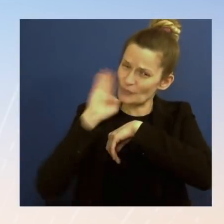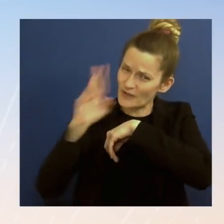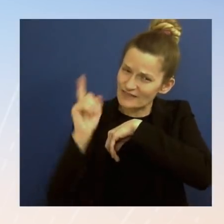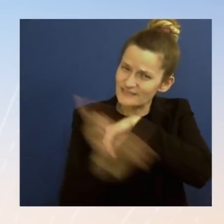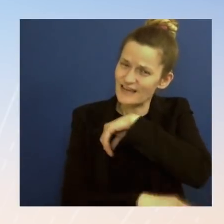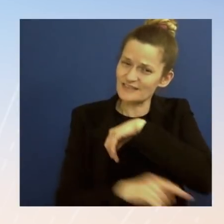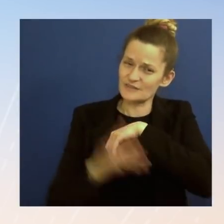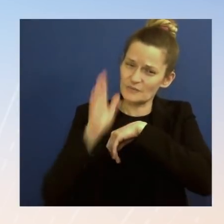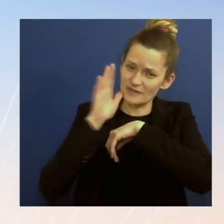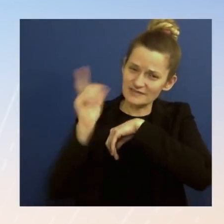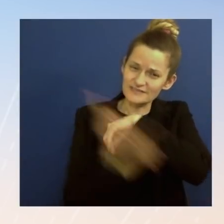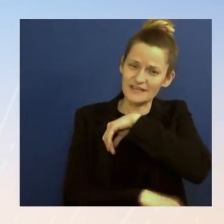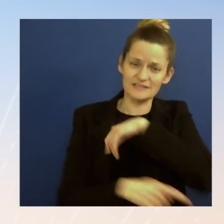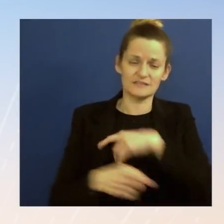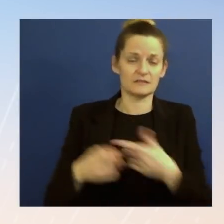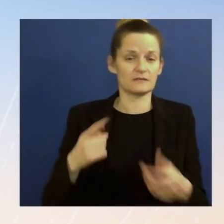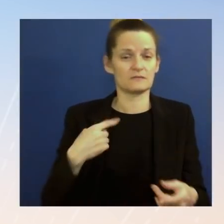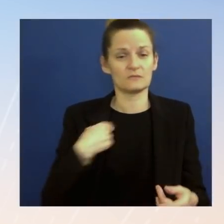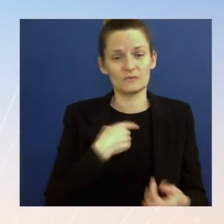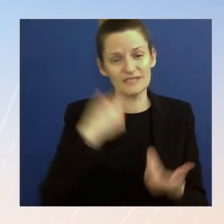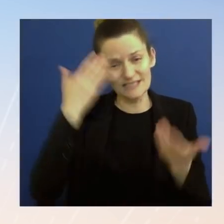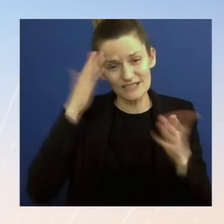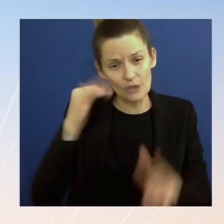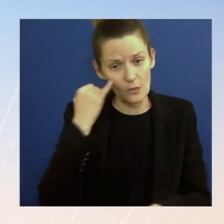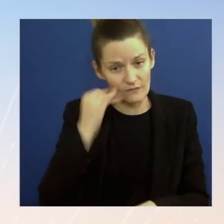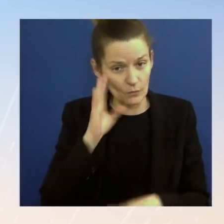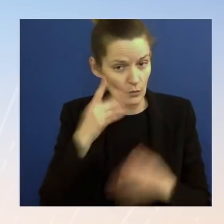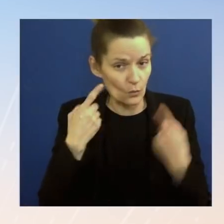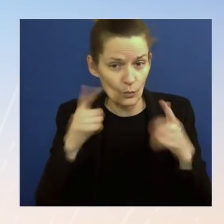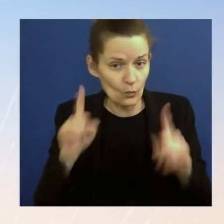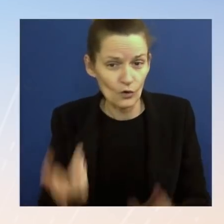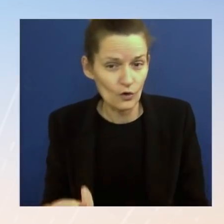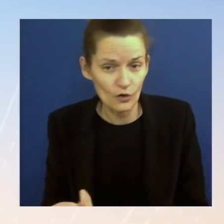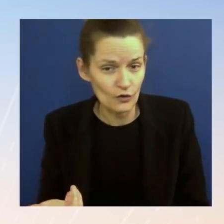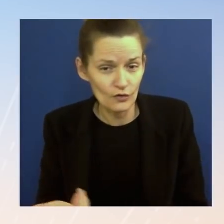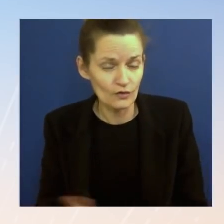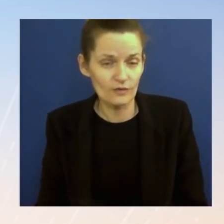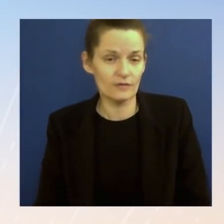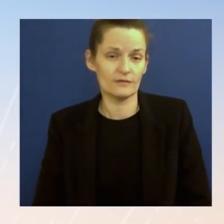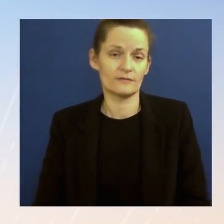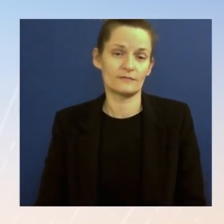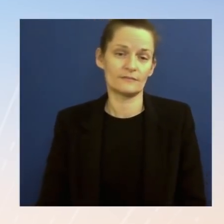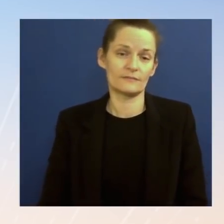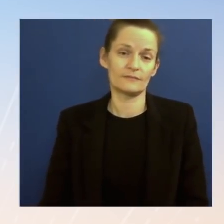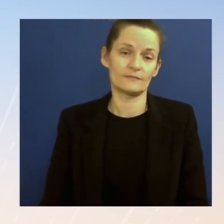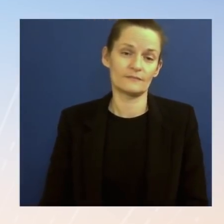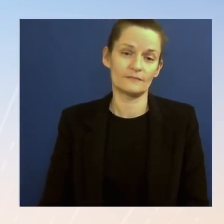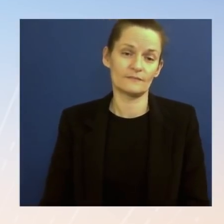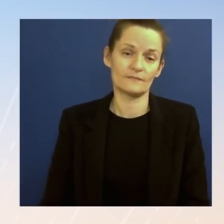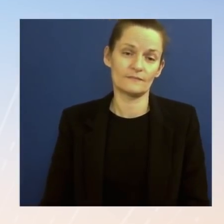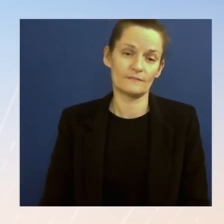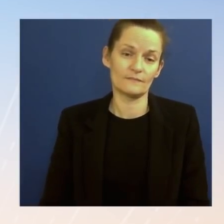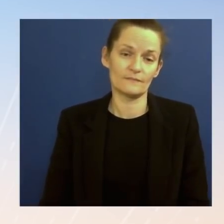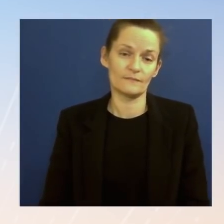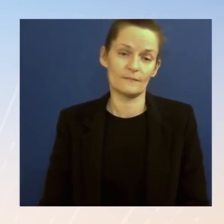even as we predicted, quite consistently, that that was very much his intention. And what we have done since that point in time